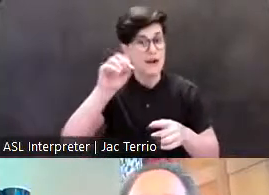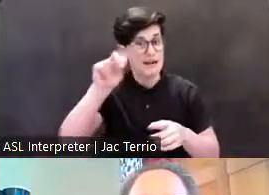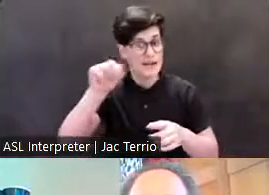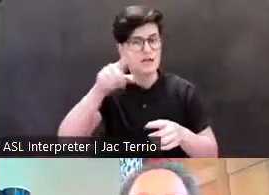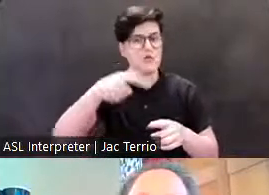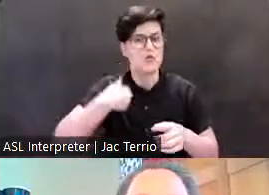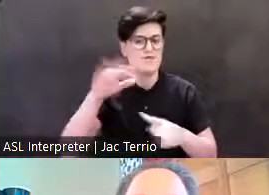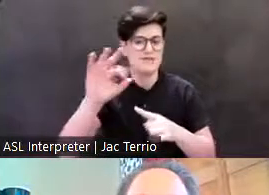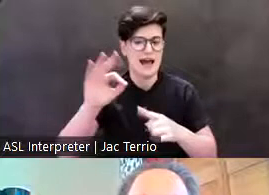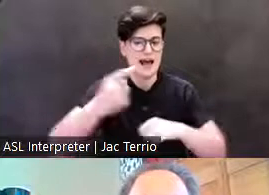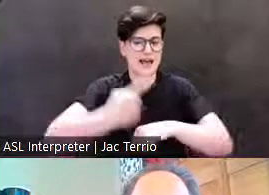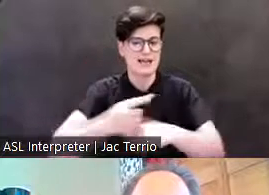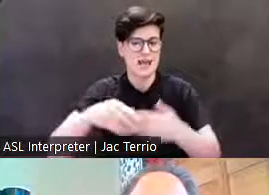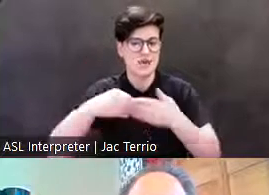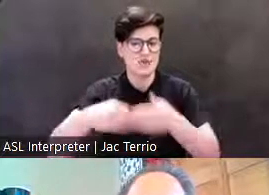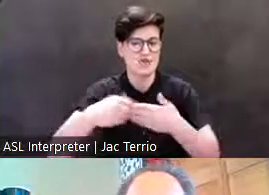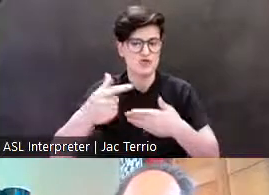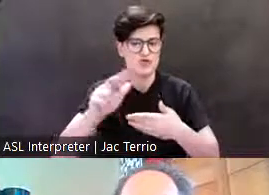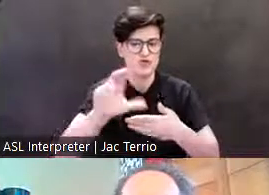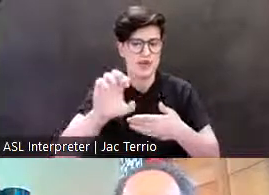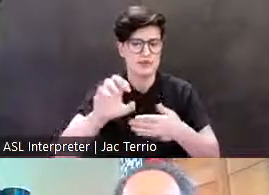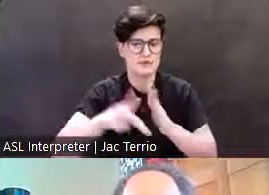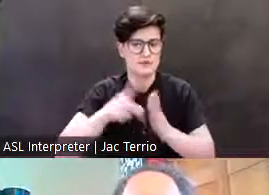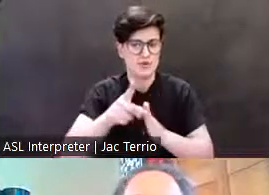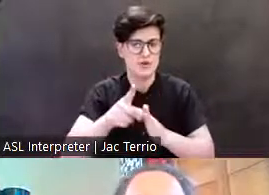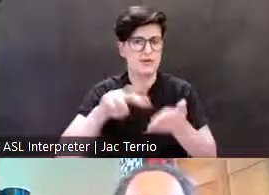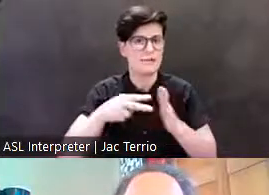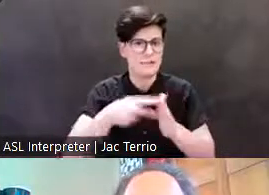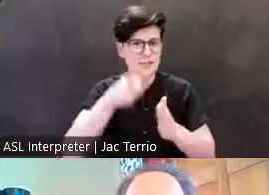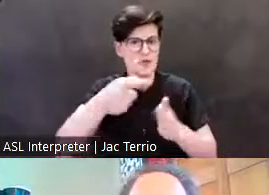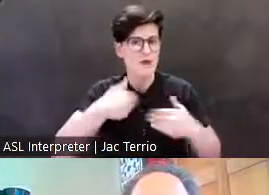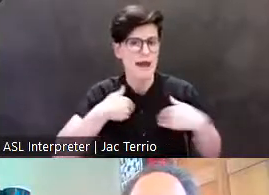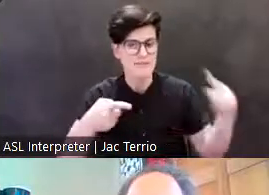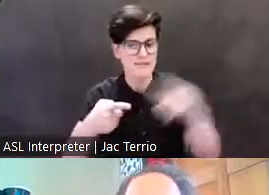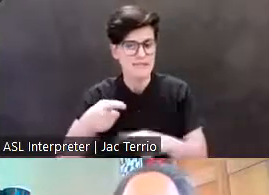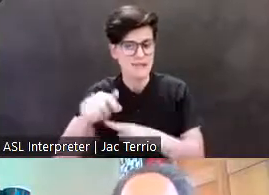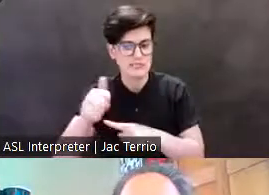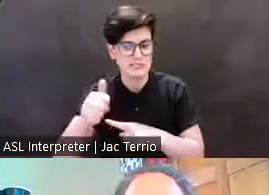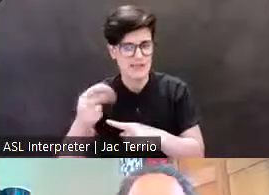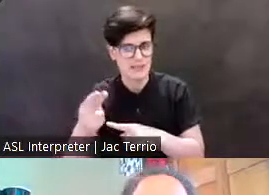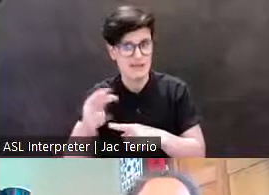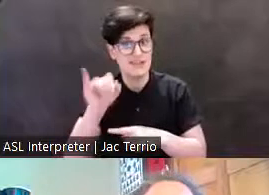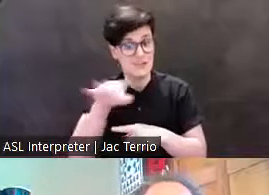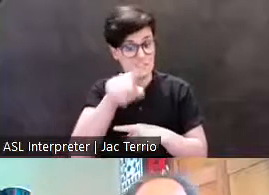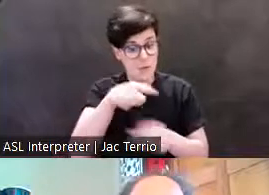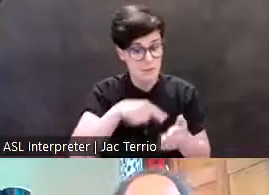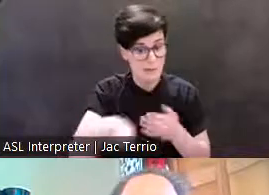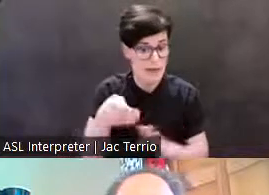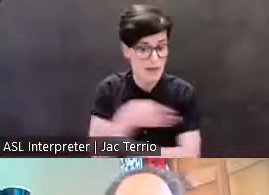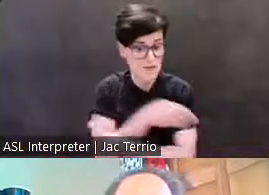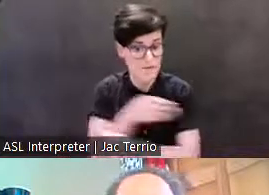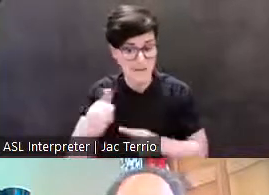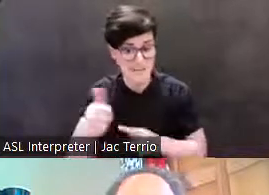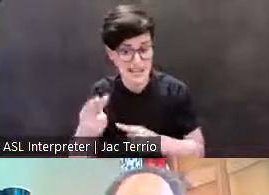As long as you pay your rent by the 10th then you have paid it on time.